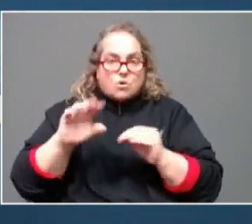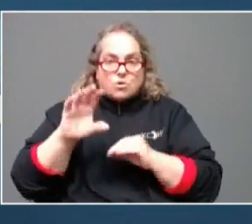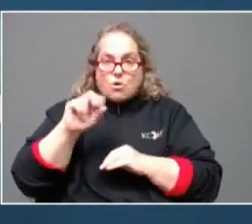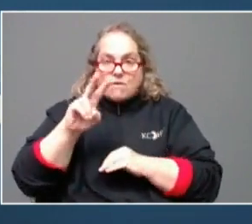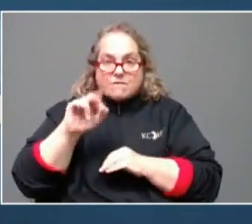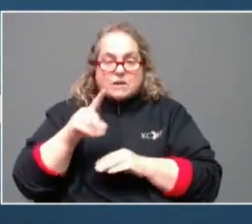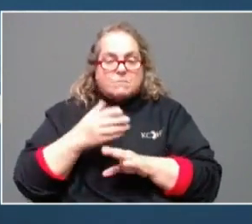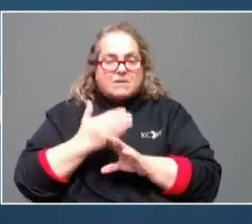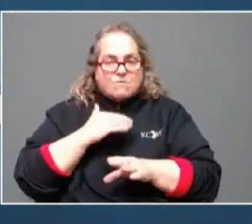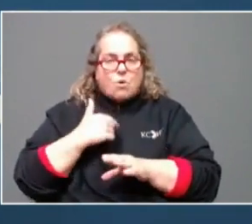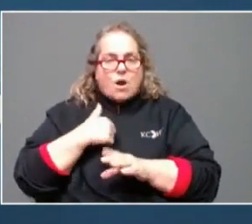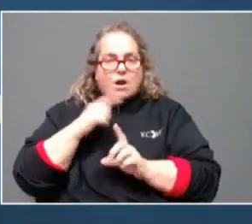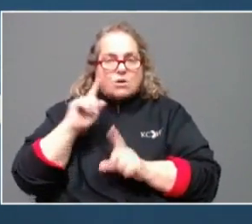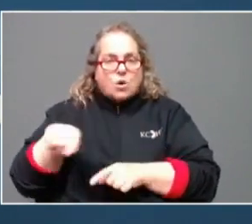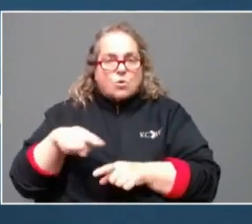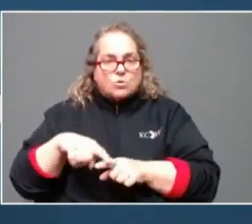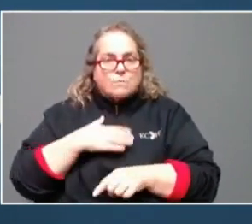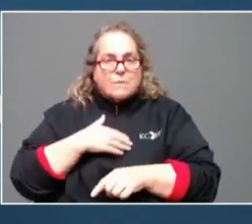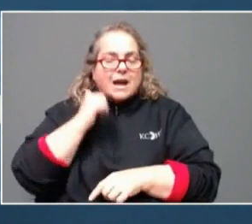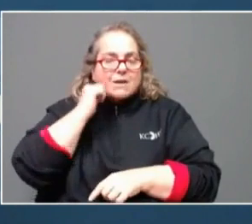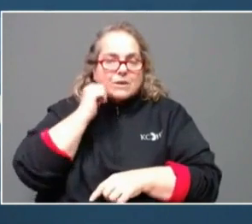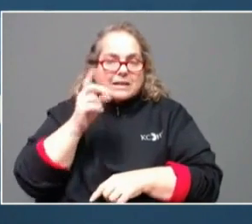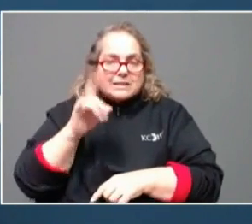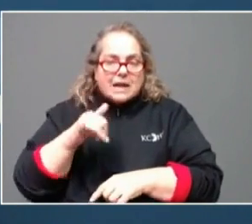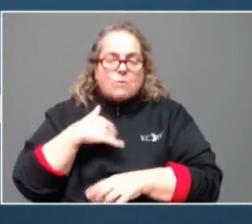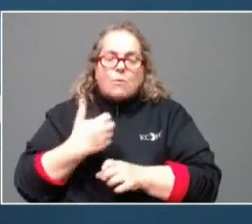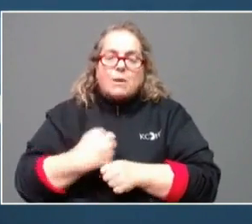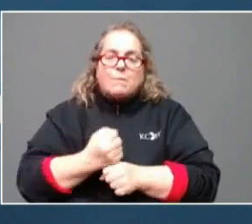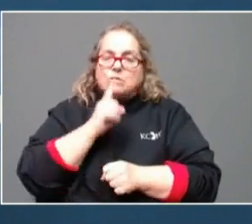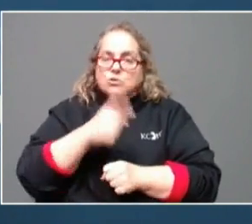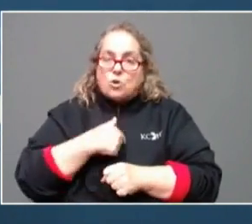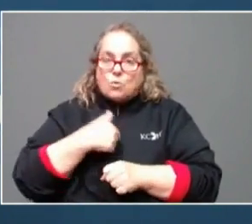day. Um, we just want to make sure that we're protecting everybody around us.